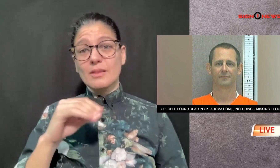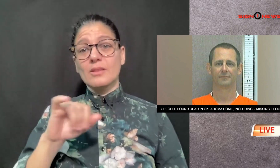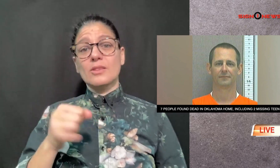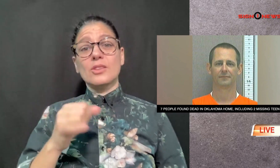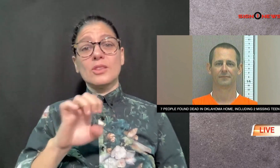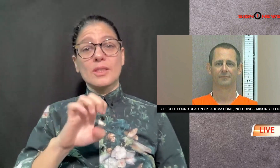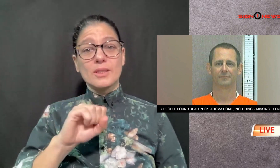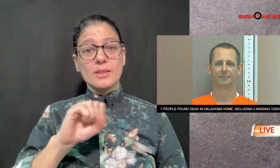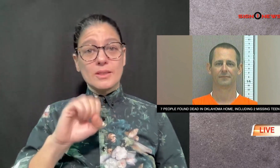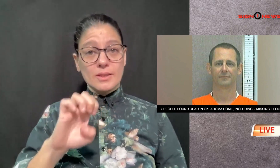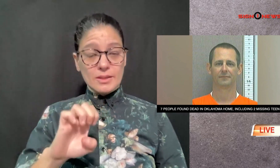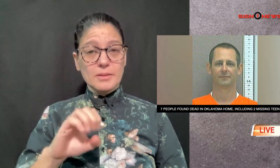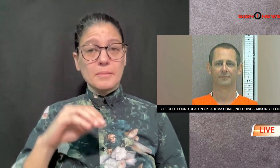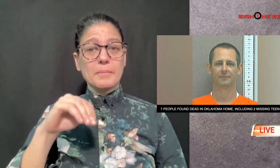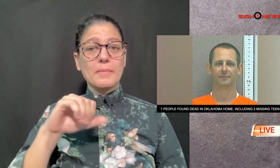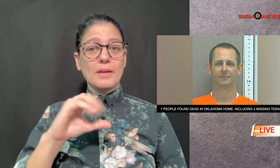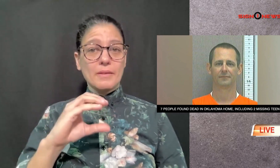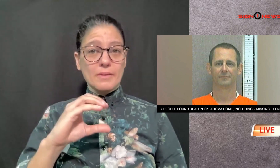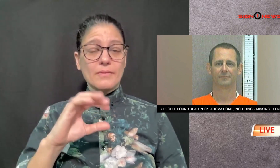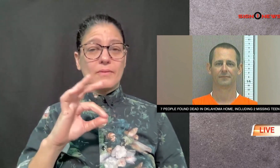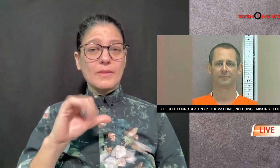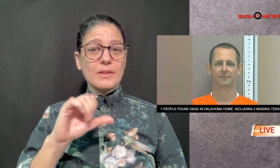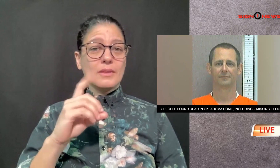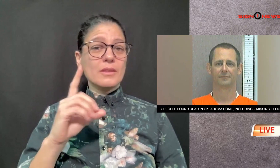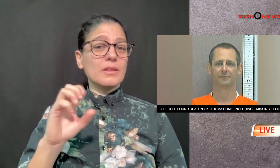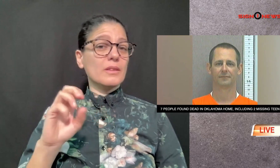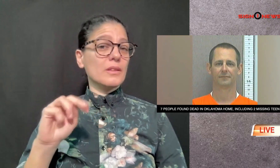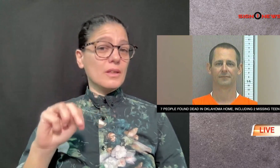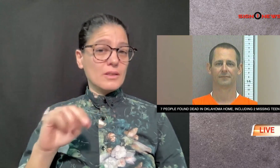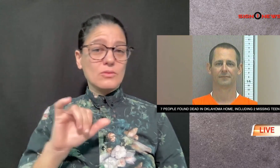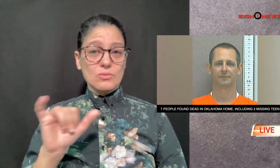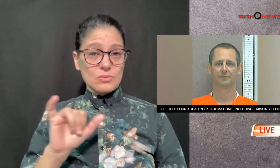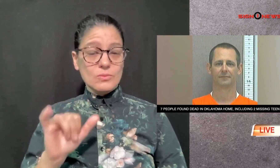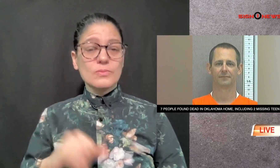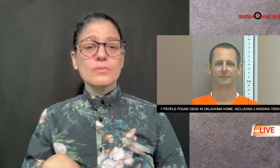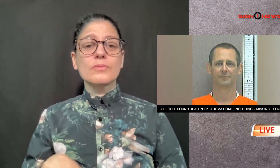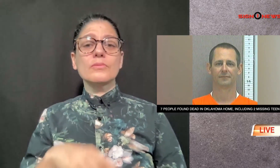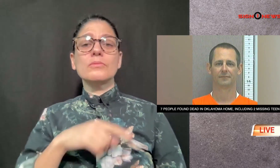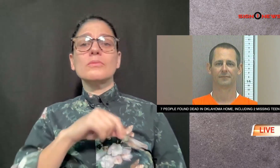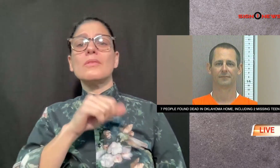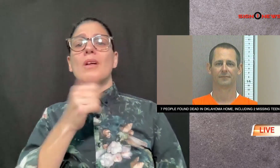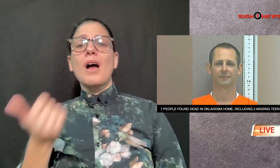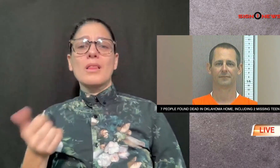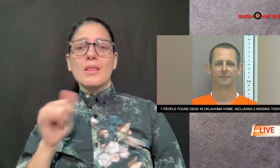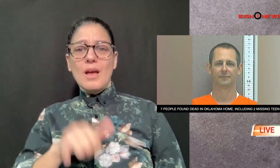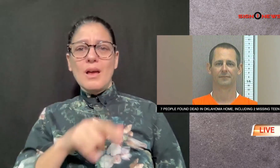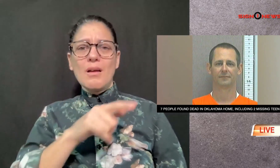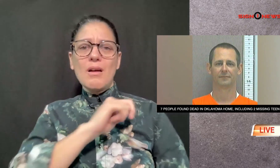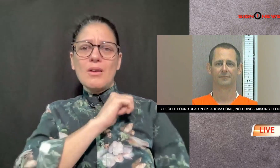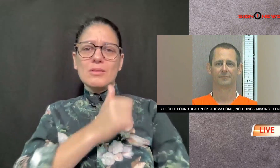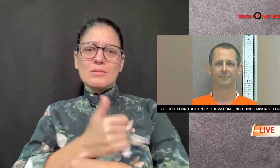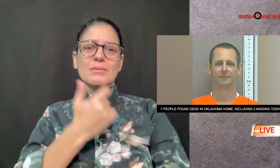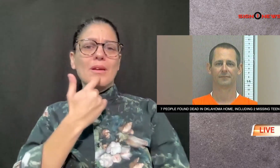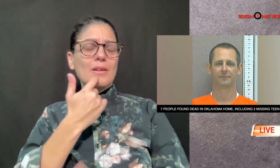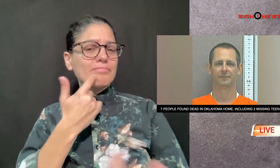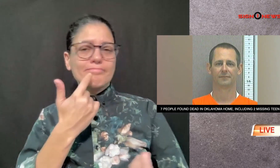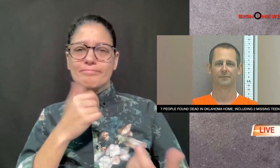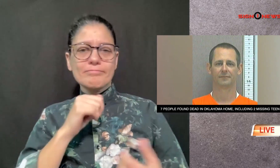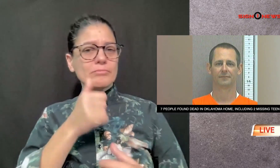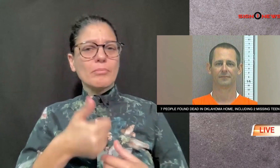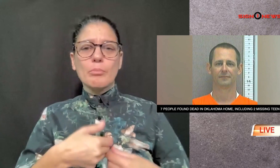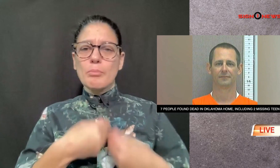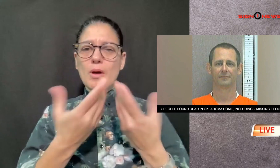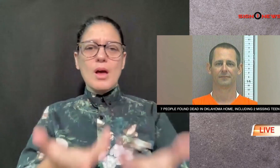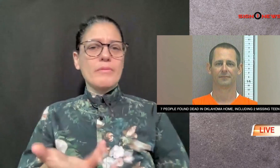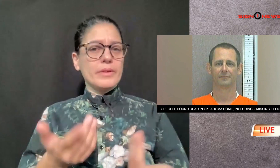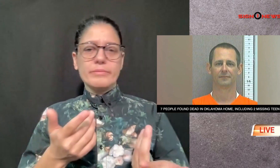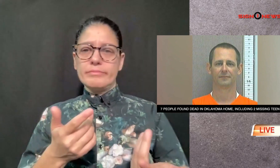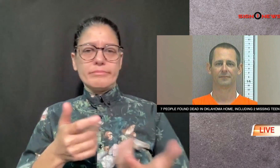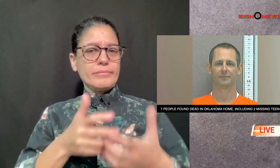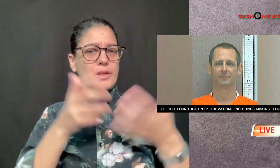too other than that authorities are not providing